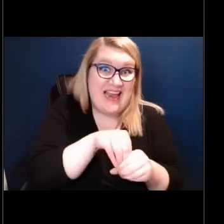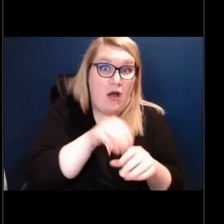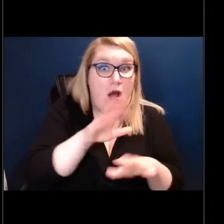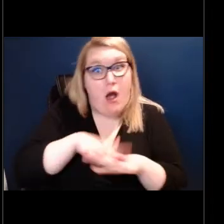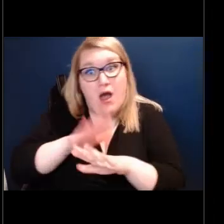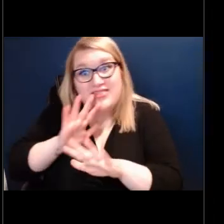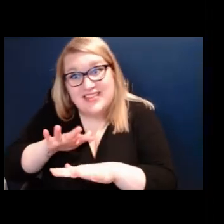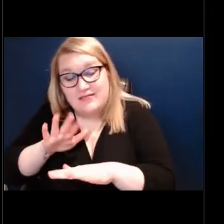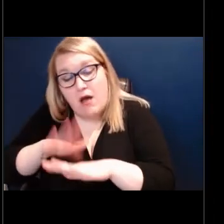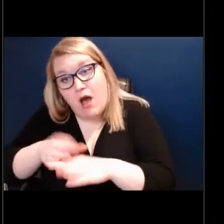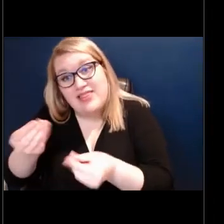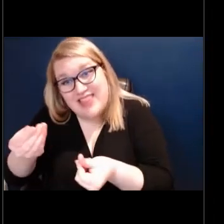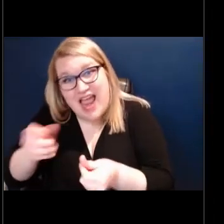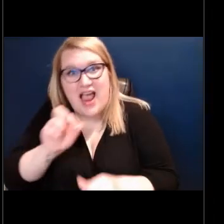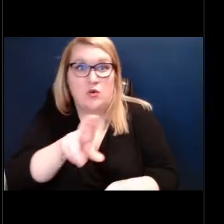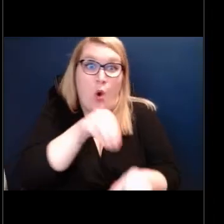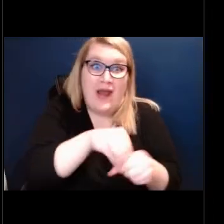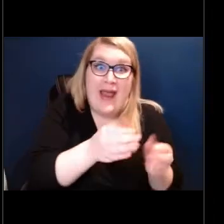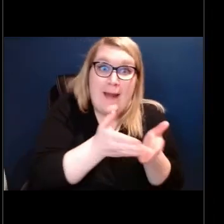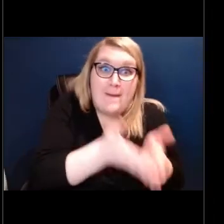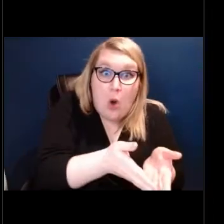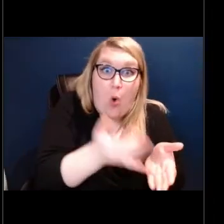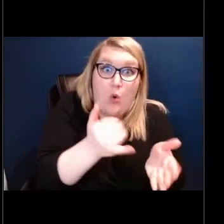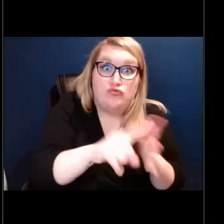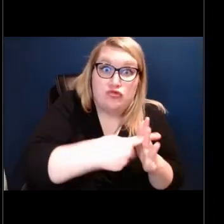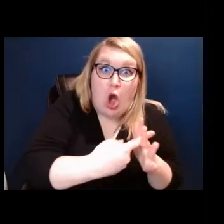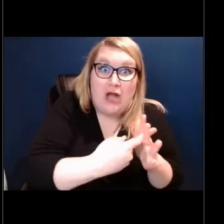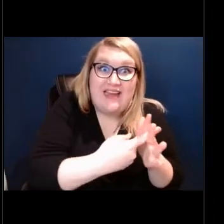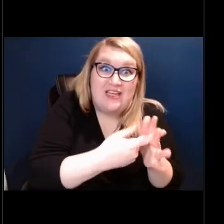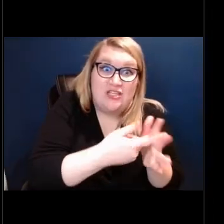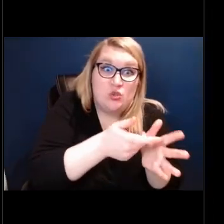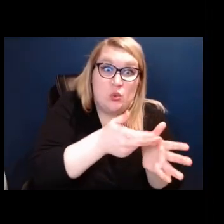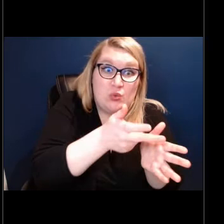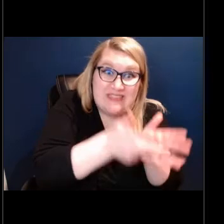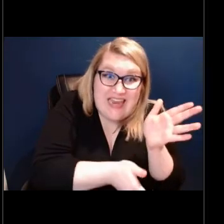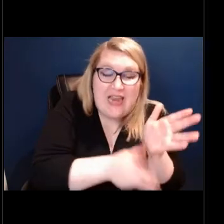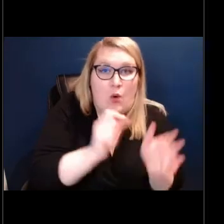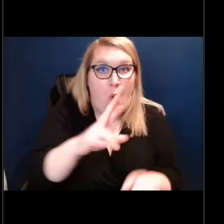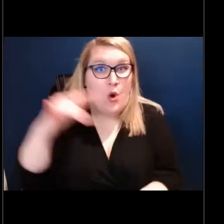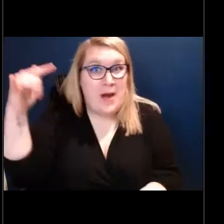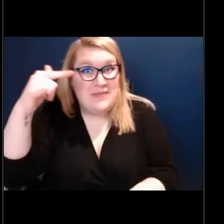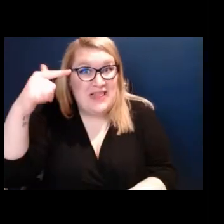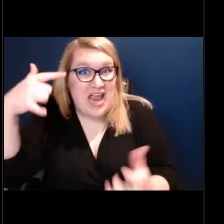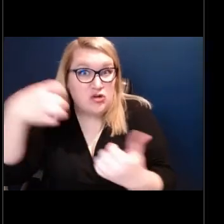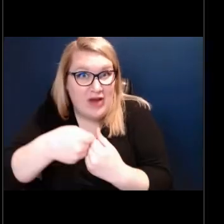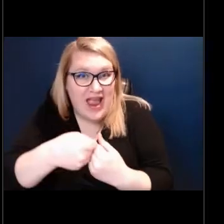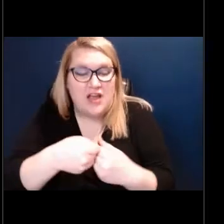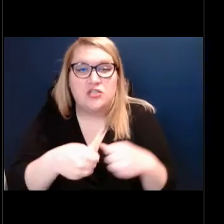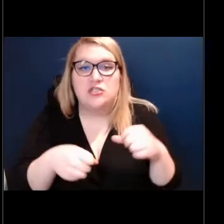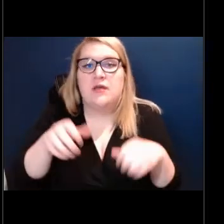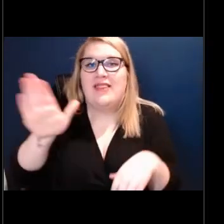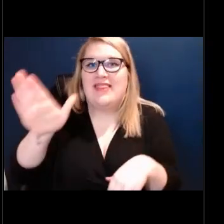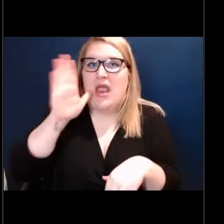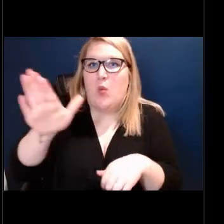or having issues or a plane crash. They activate a very special beacon that is transmitted